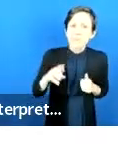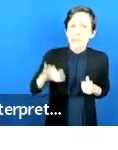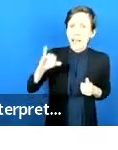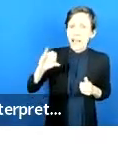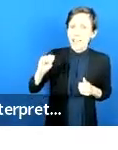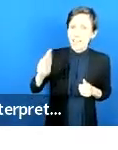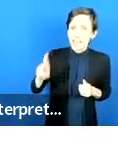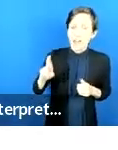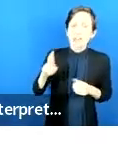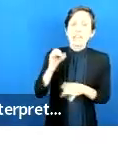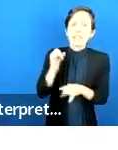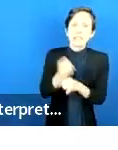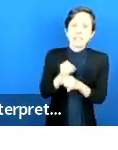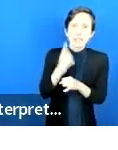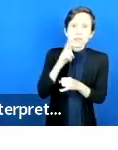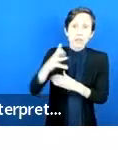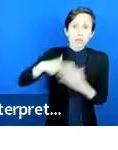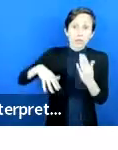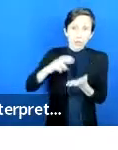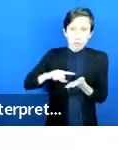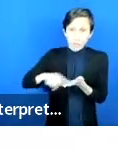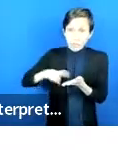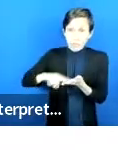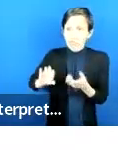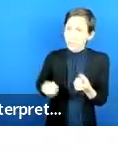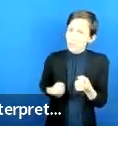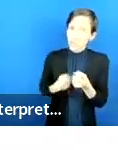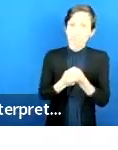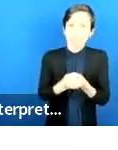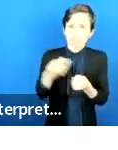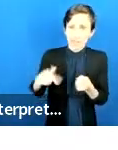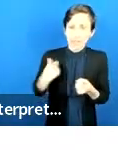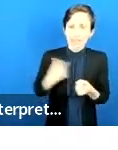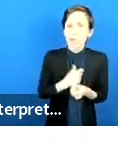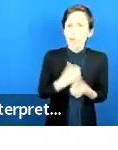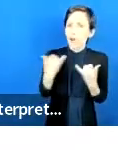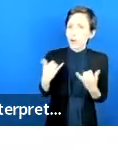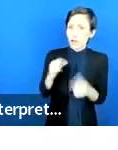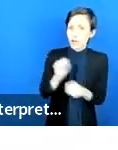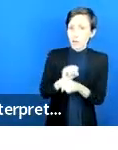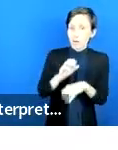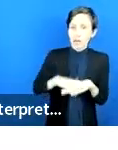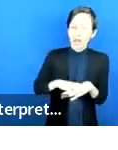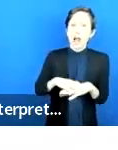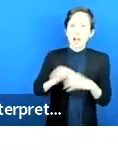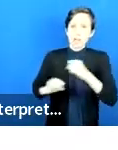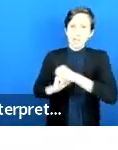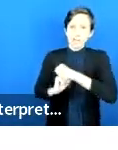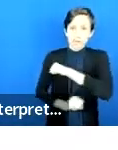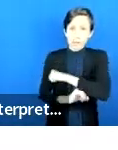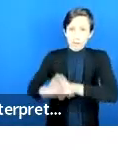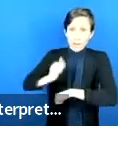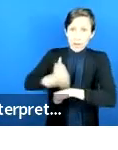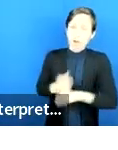of Social Research is, is behind us. We are currently working on a framework to, and hopefully we'll be launching our,